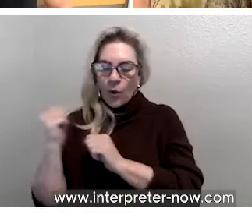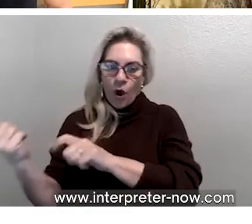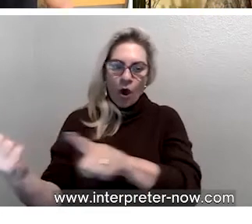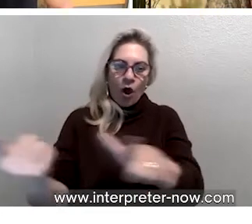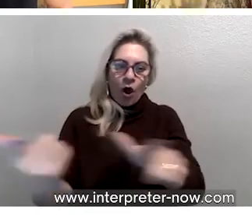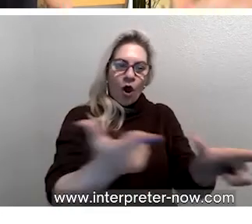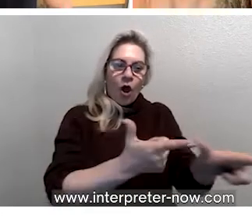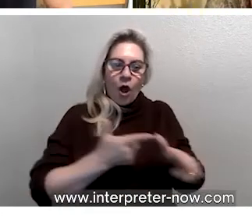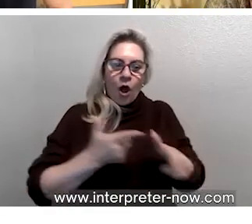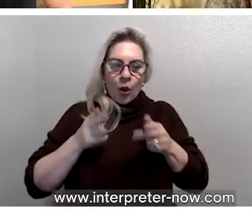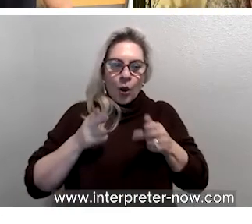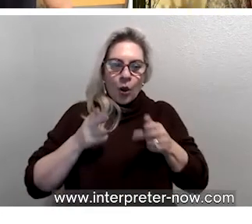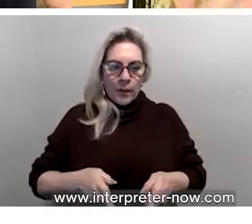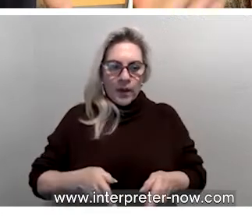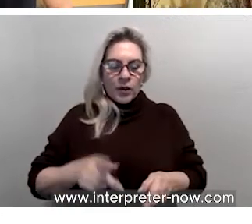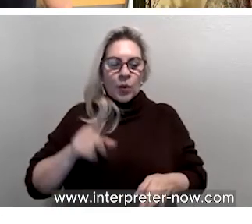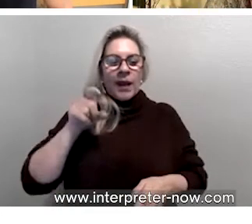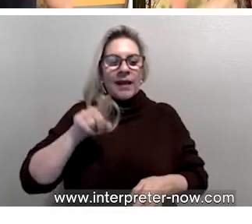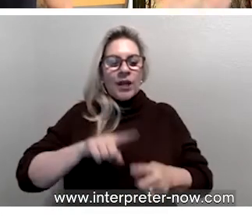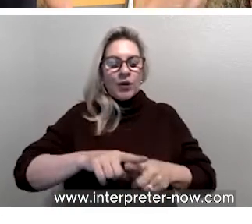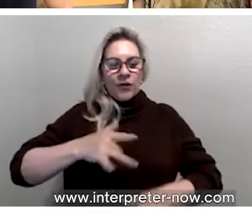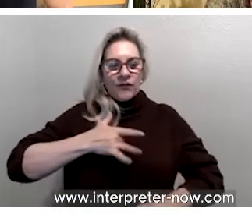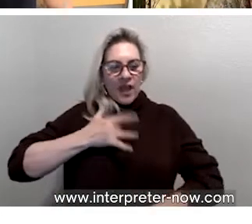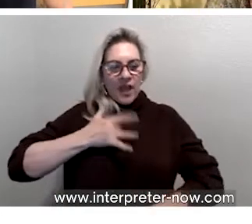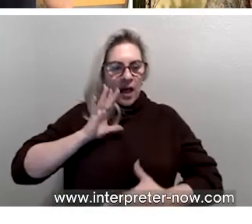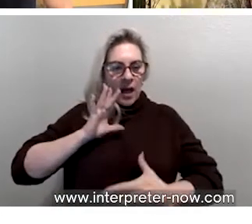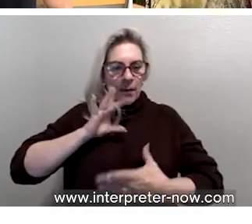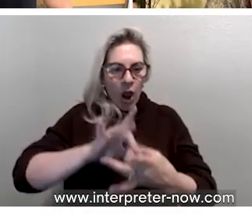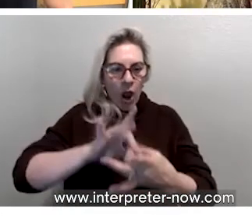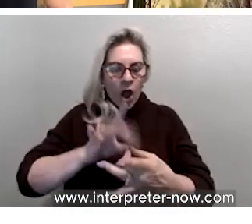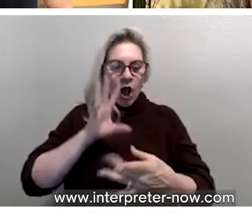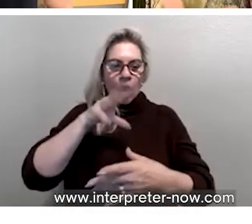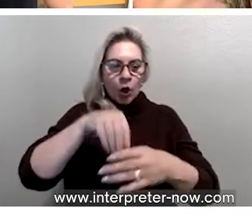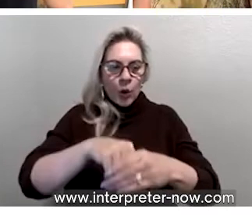We all need to feel a sense of belonging and inclusion and equitable access to opportunities